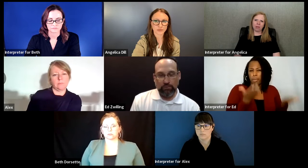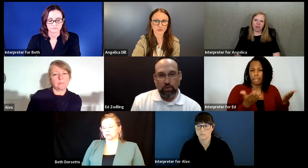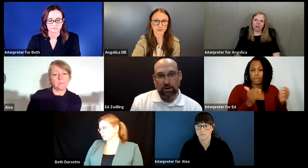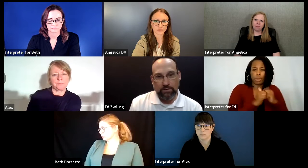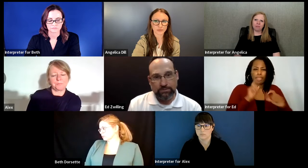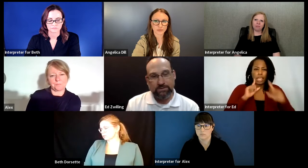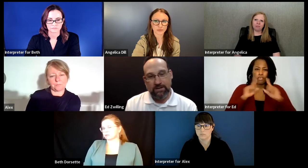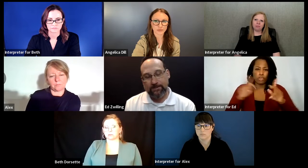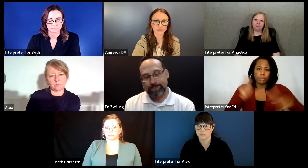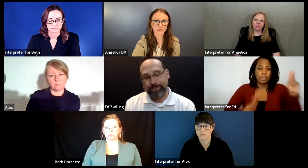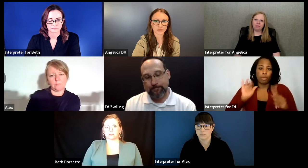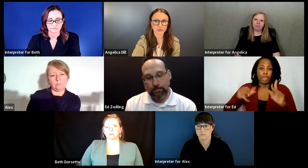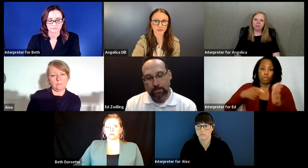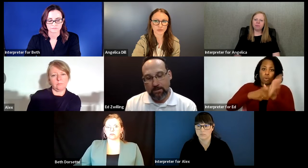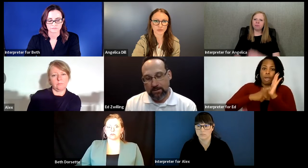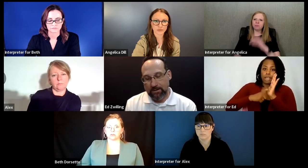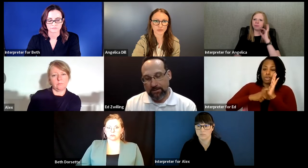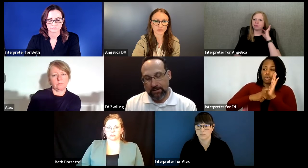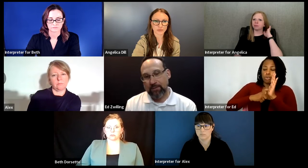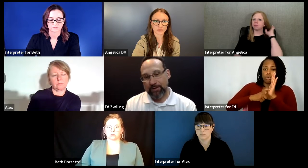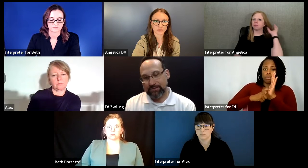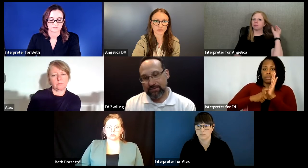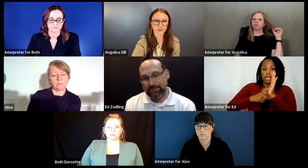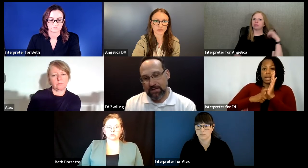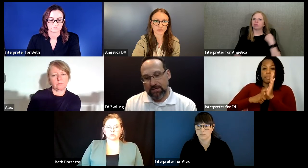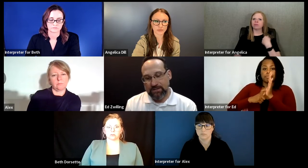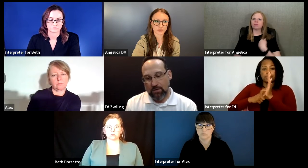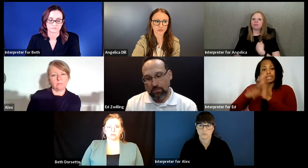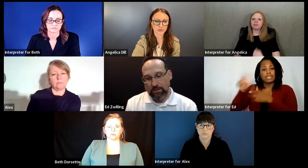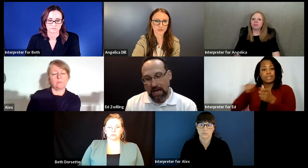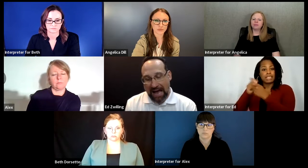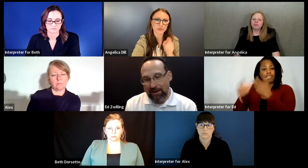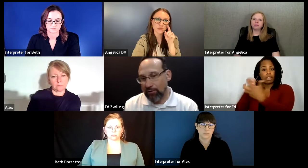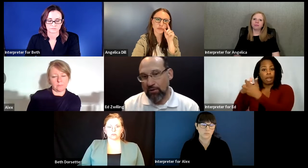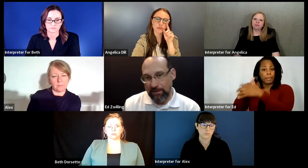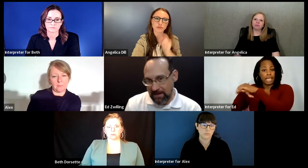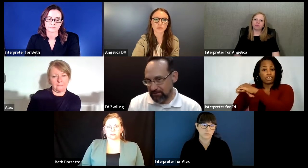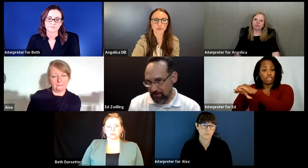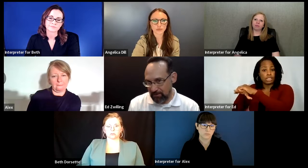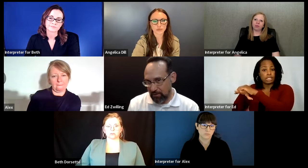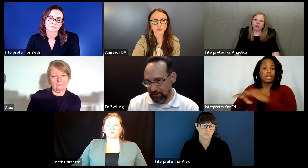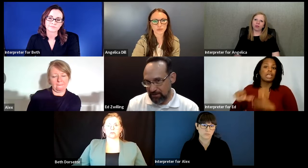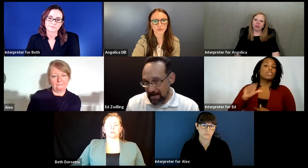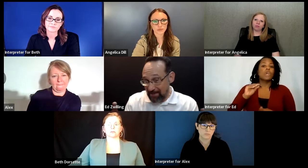who require those accommodations. So I don't know the answer to your question.